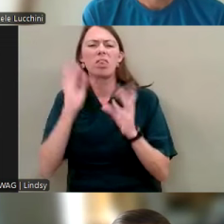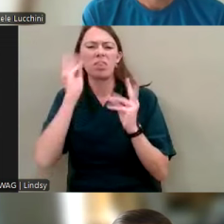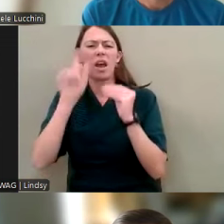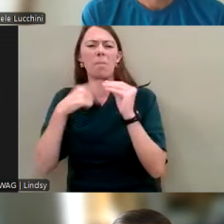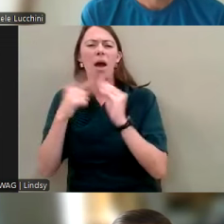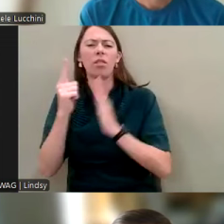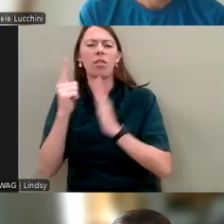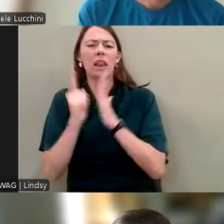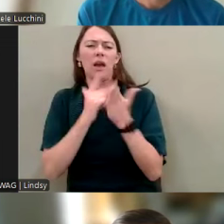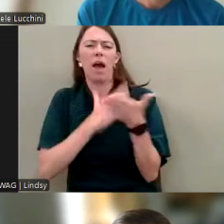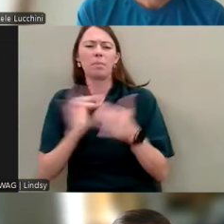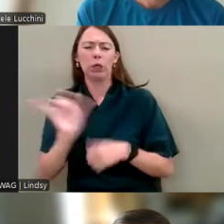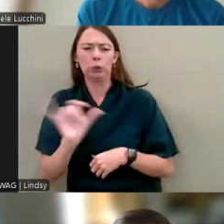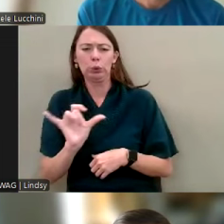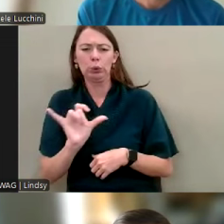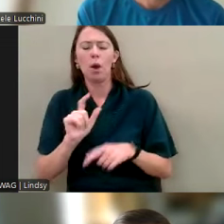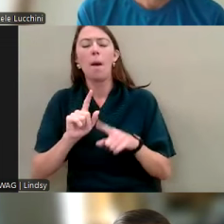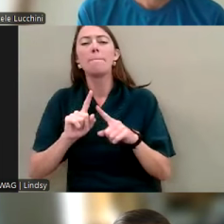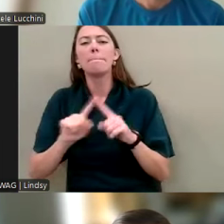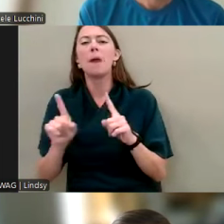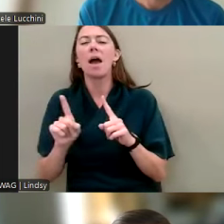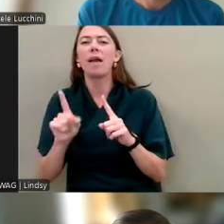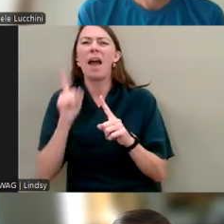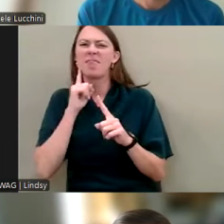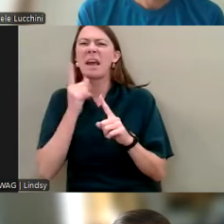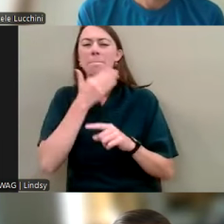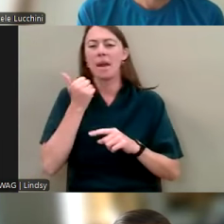then we are going to have a percentage of our customers and potential customers who